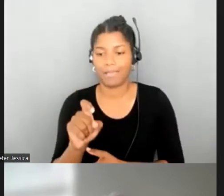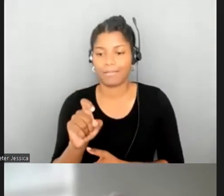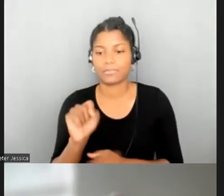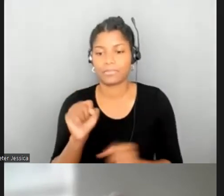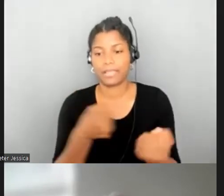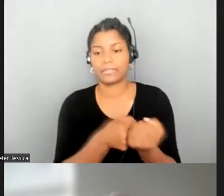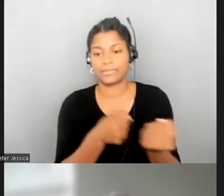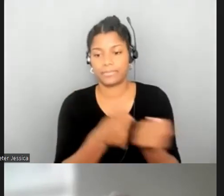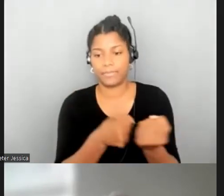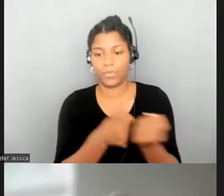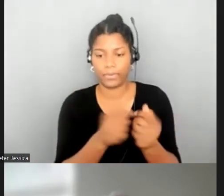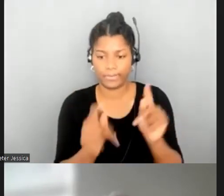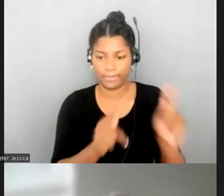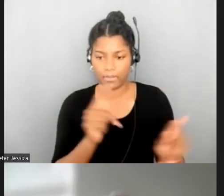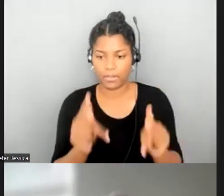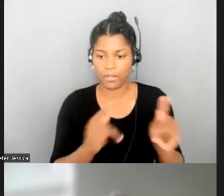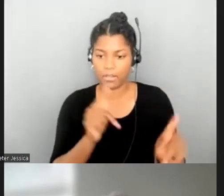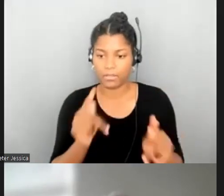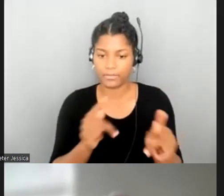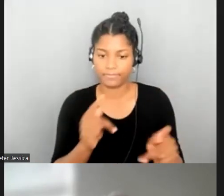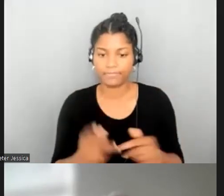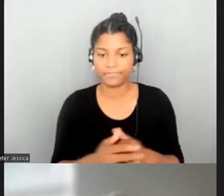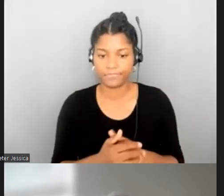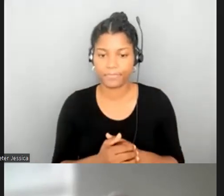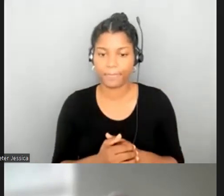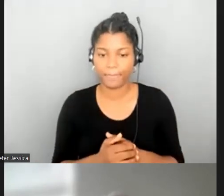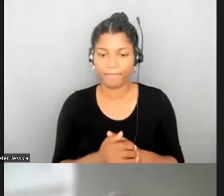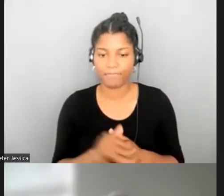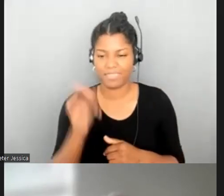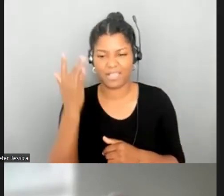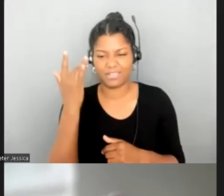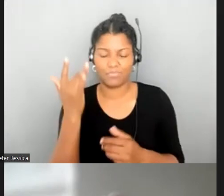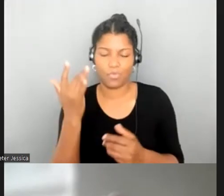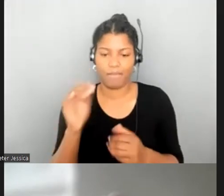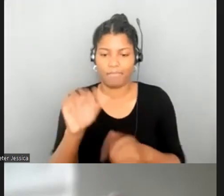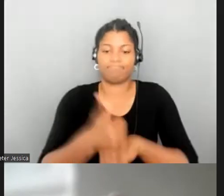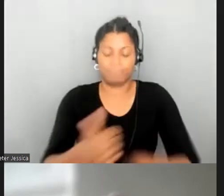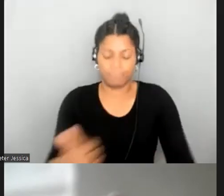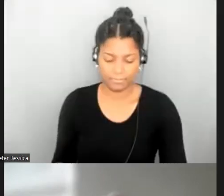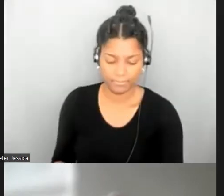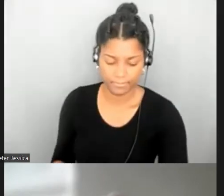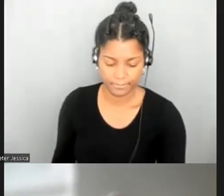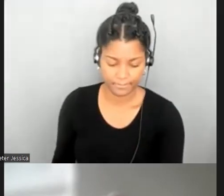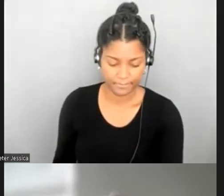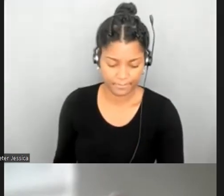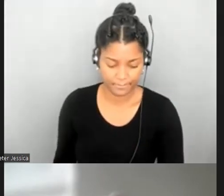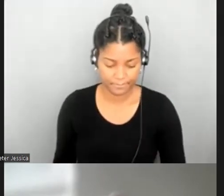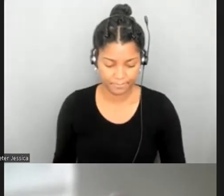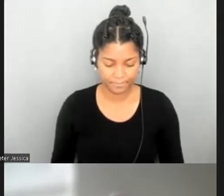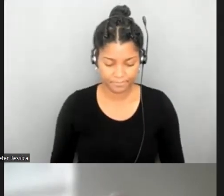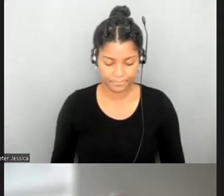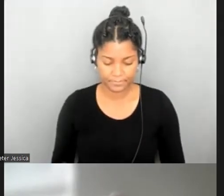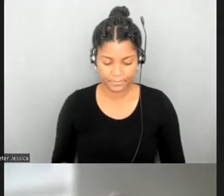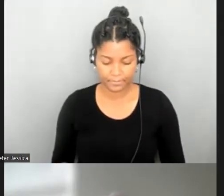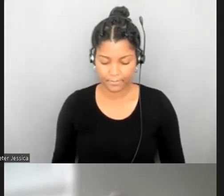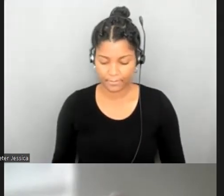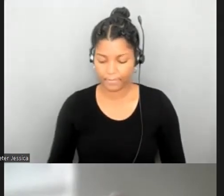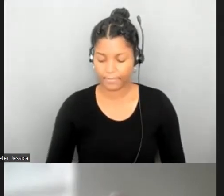It is an interesting […] on why it came to be. This is really full information.